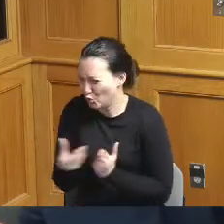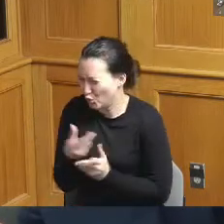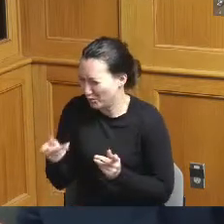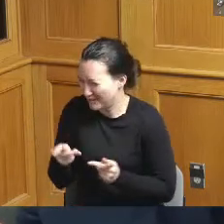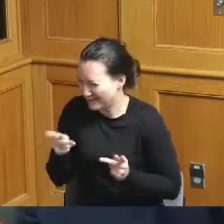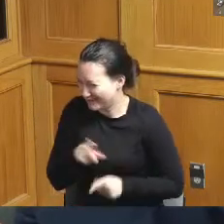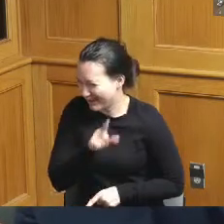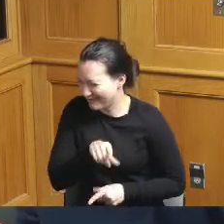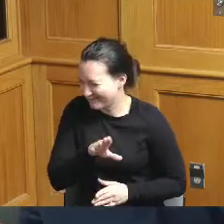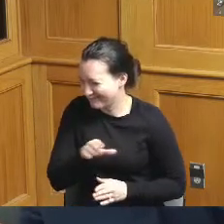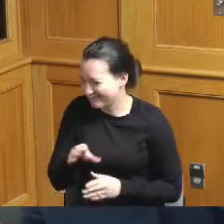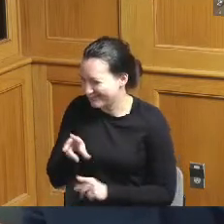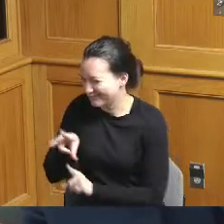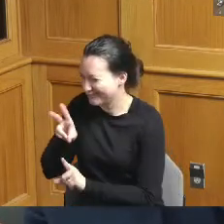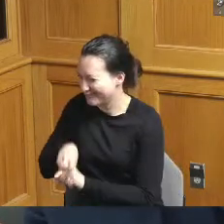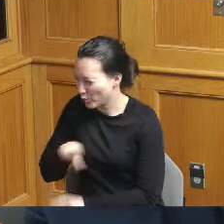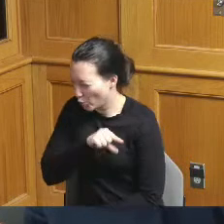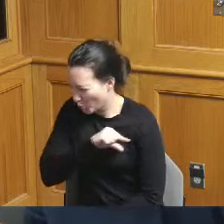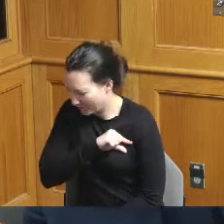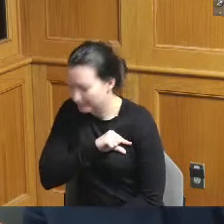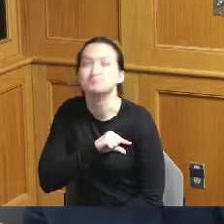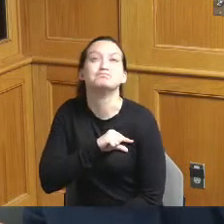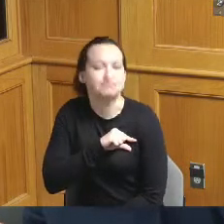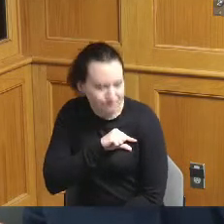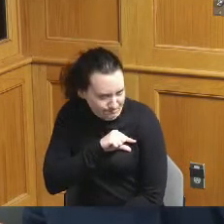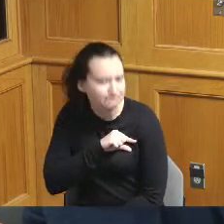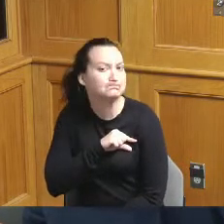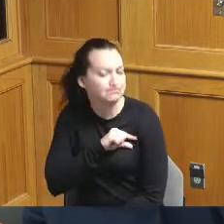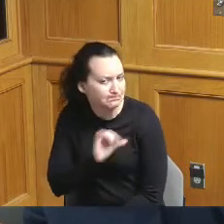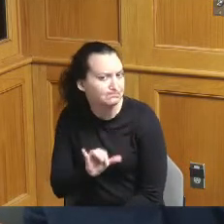asking for would actually qualify for that okay yeah I just want to be clear because there's a